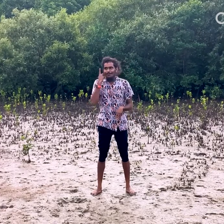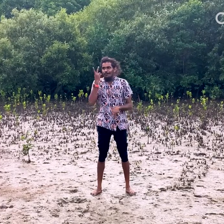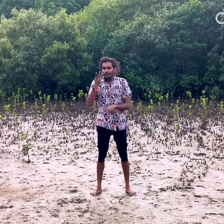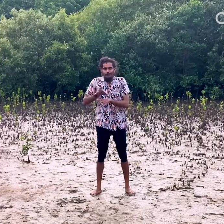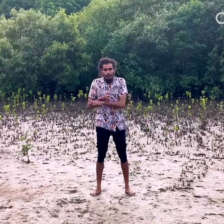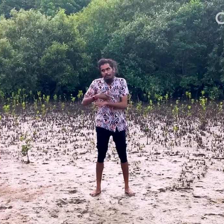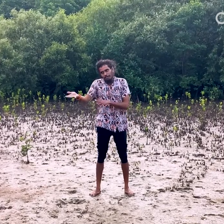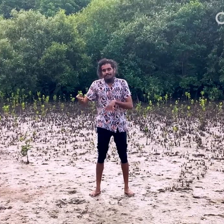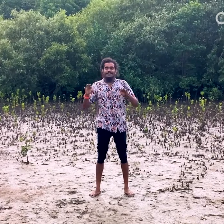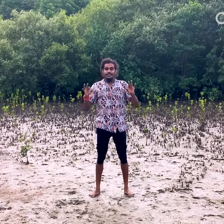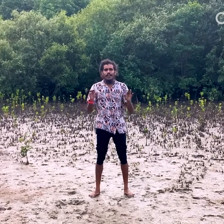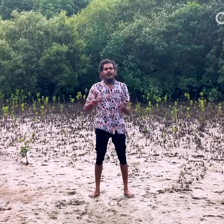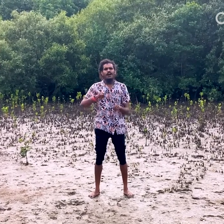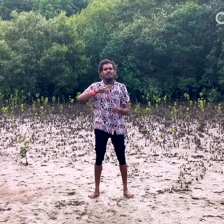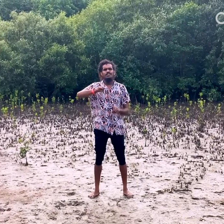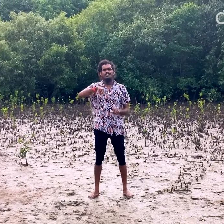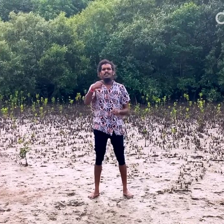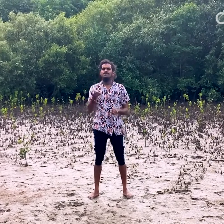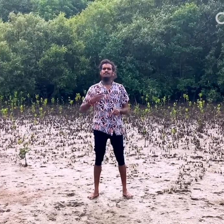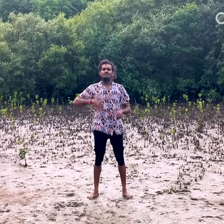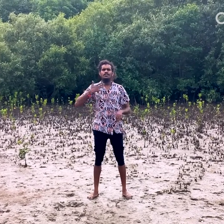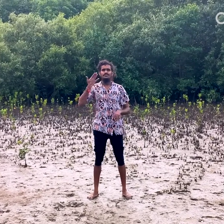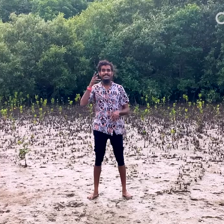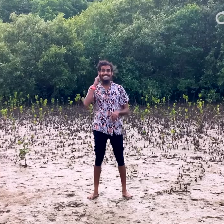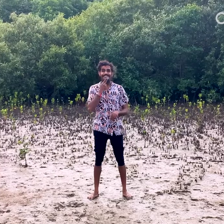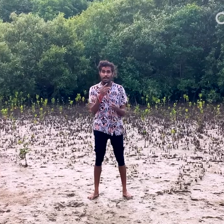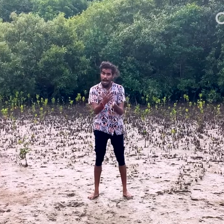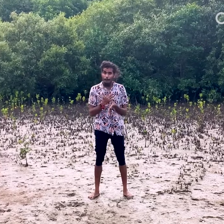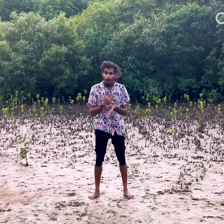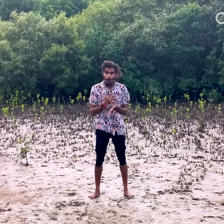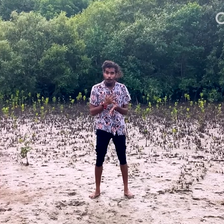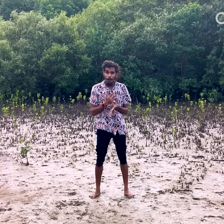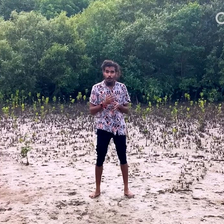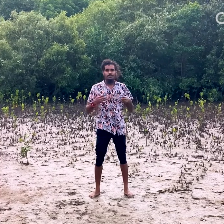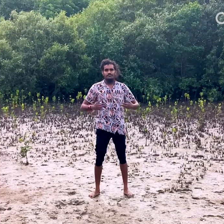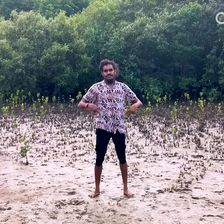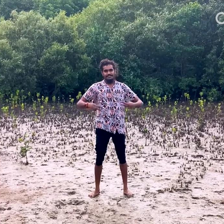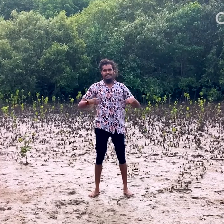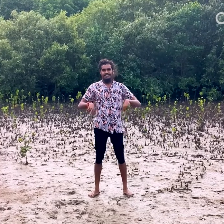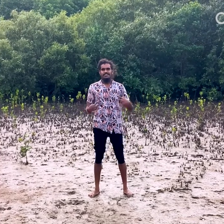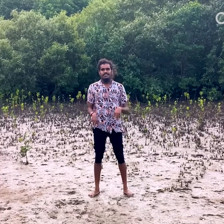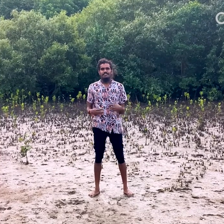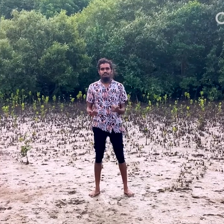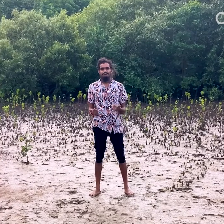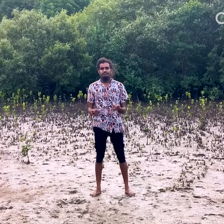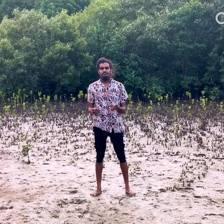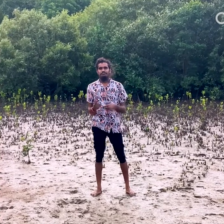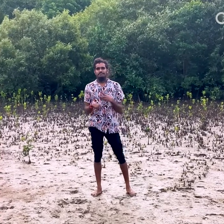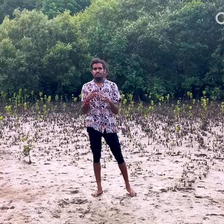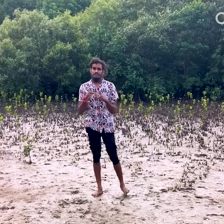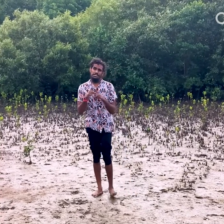I am also part of DIDG and perform different Indigenous dance